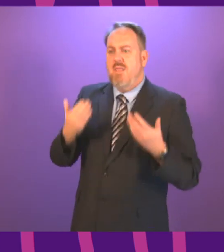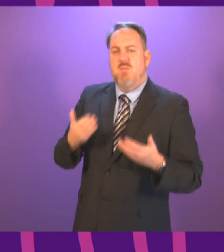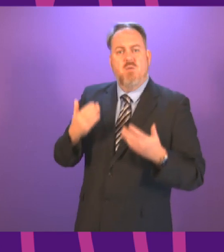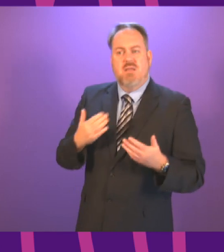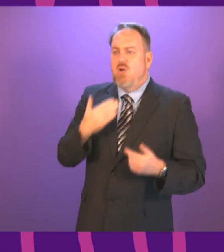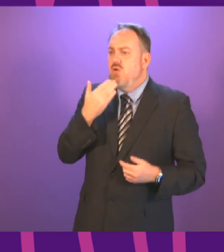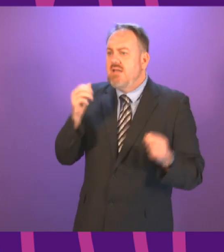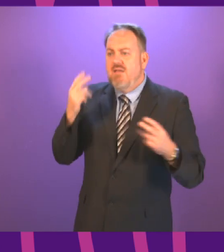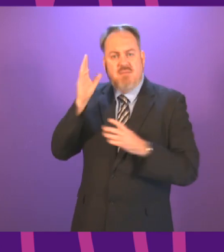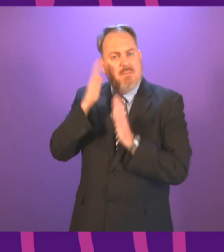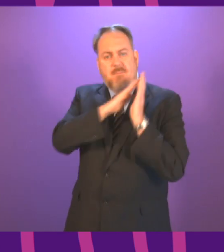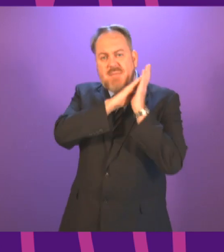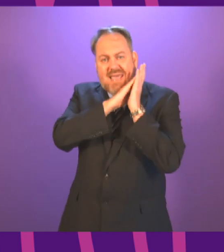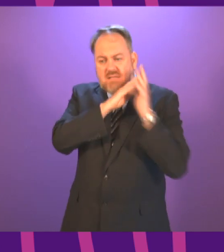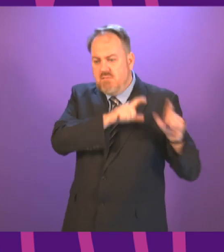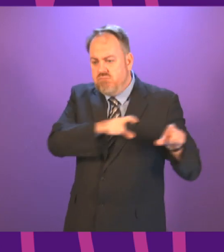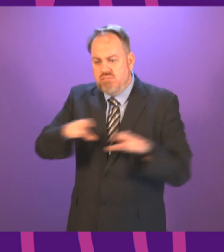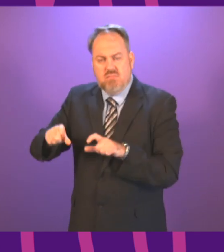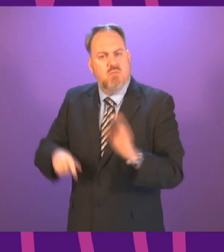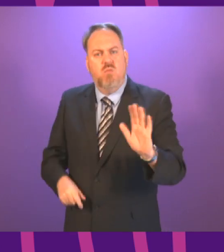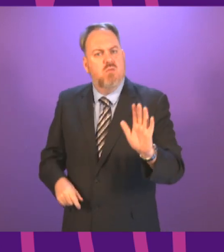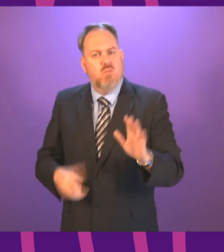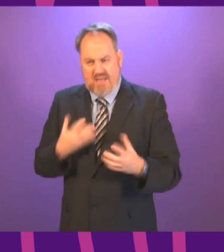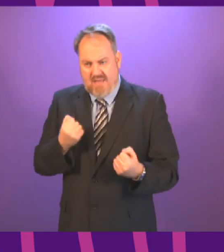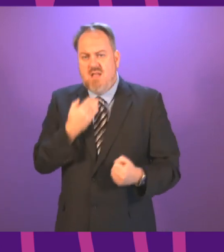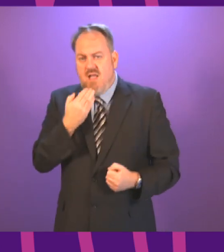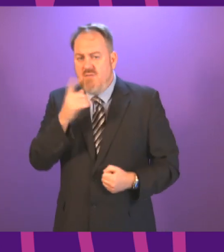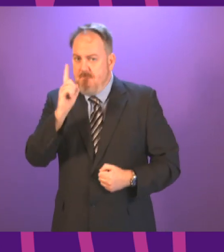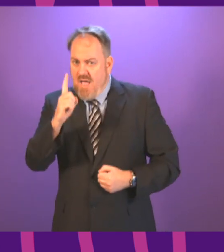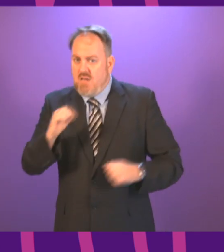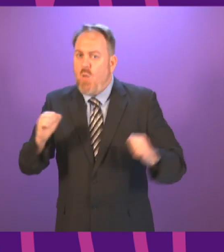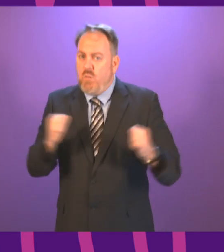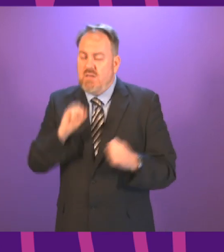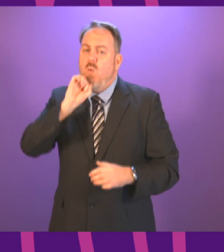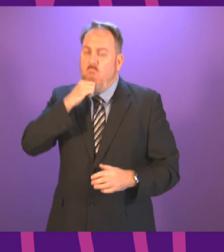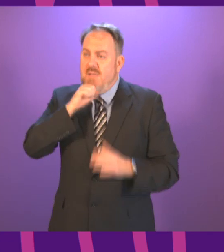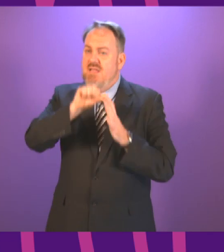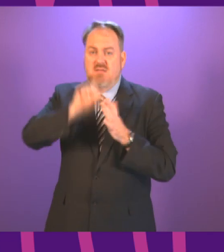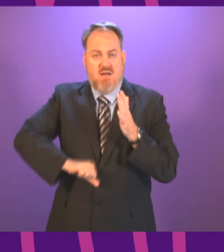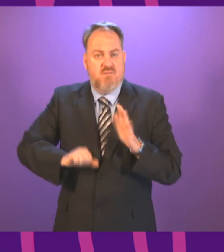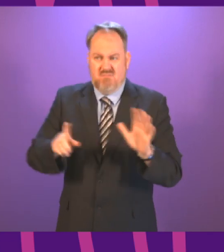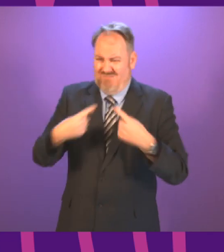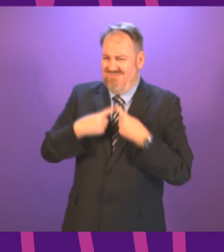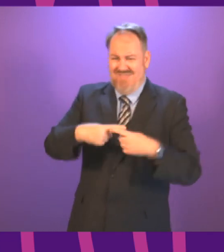We are not short of beds or staff right now, but we face a very challenging winter—that